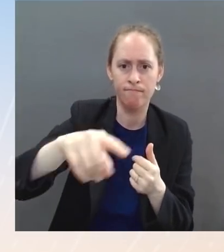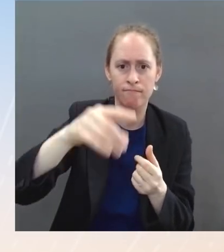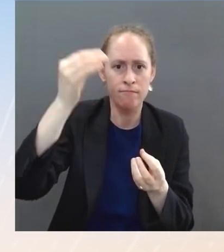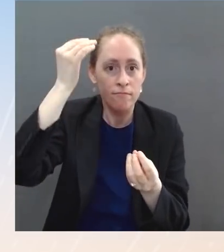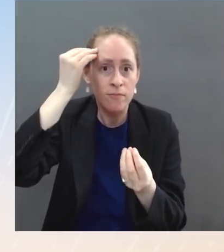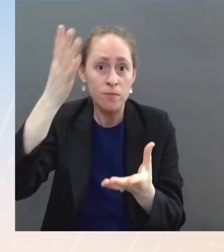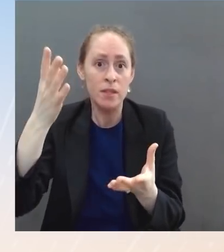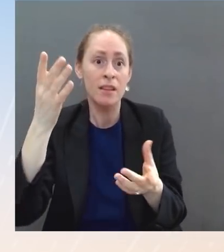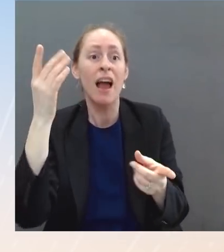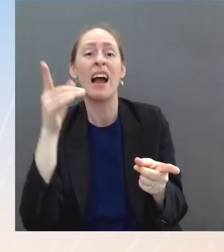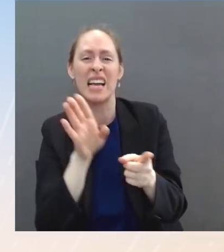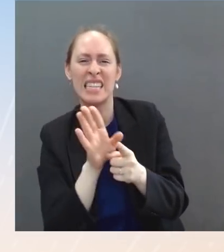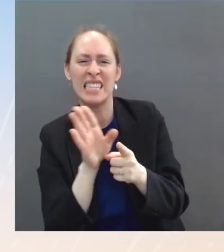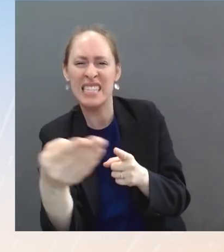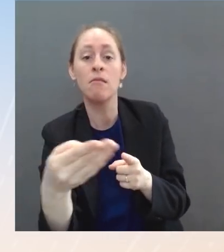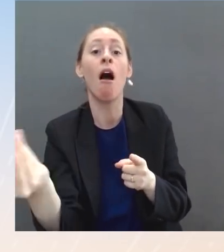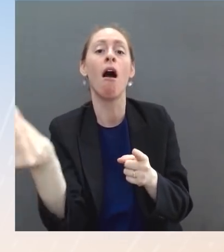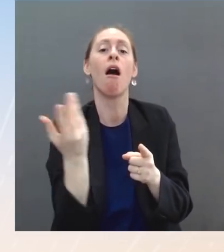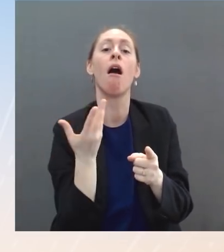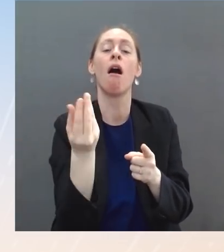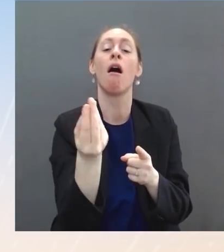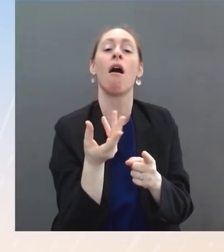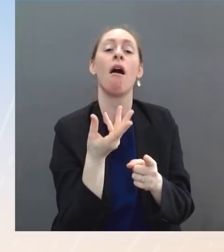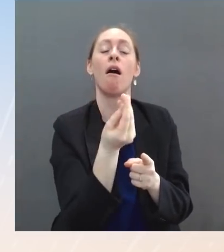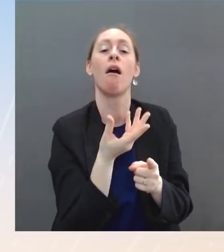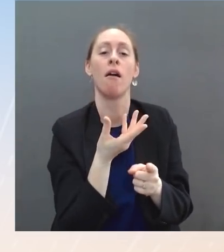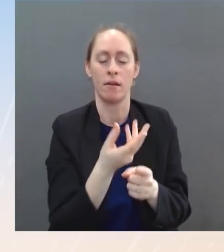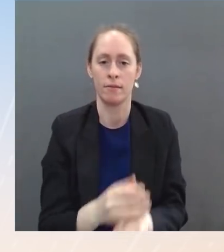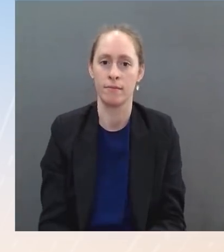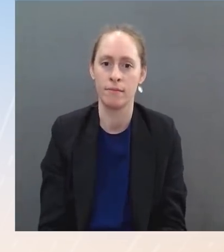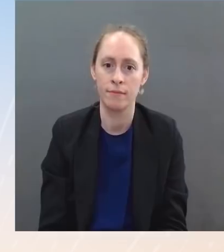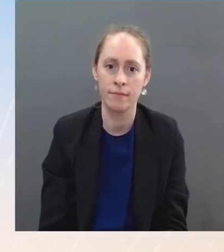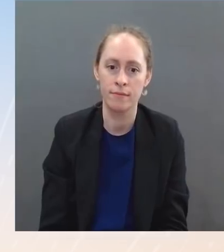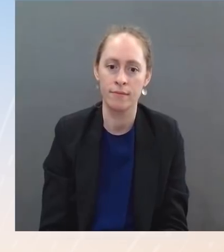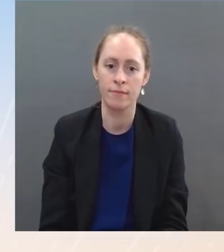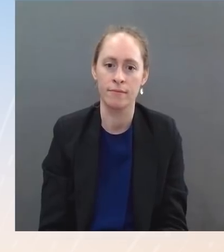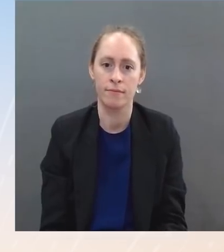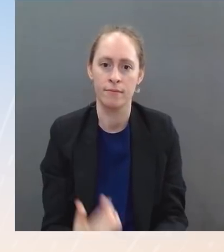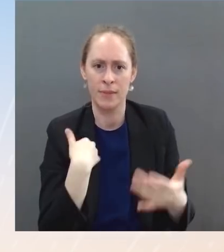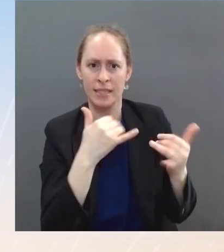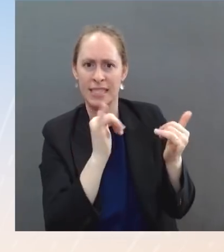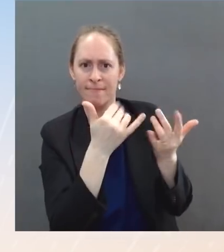to gather as much data and information as we can. It is difficult -- to go back to an earlier question --